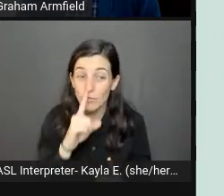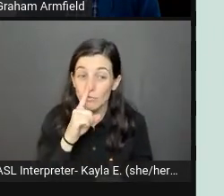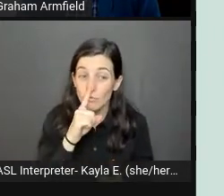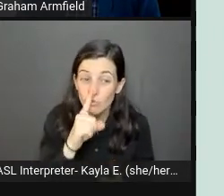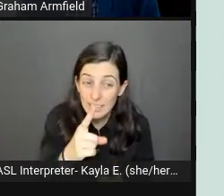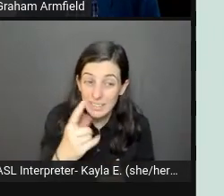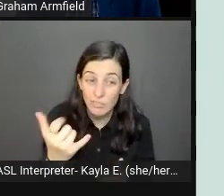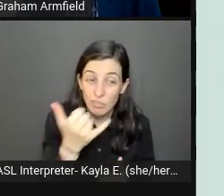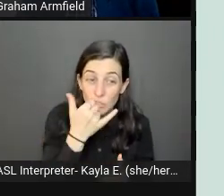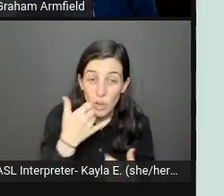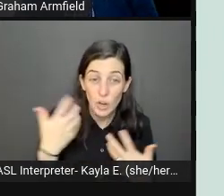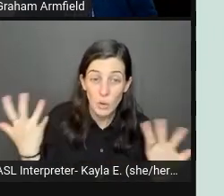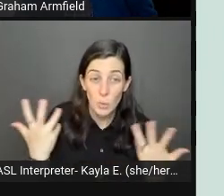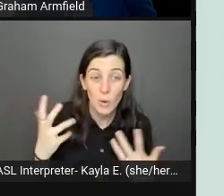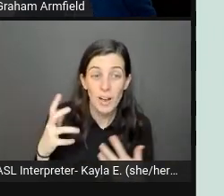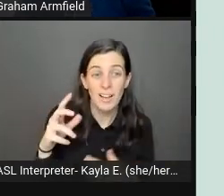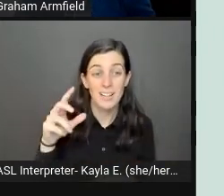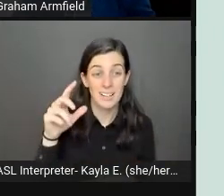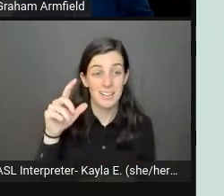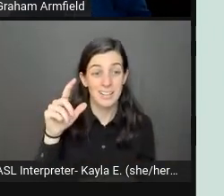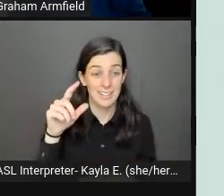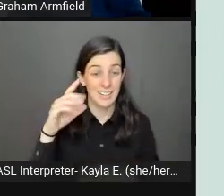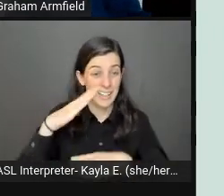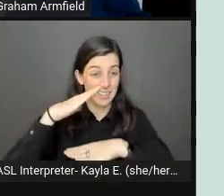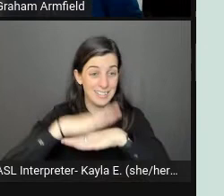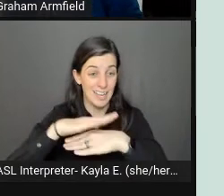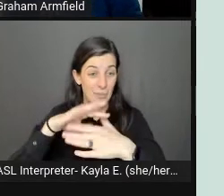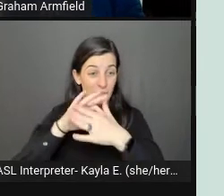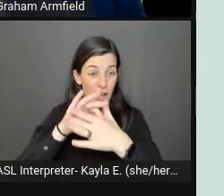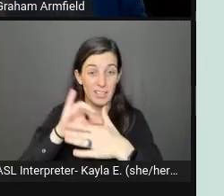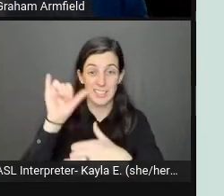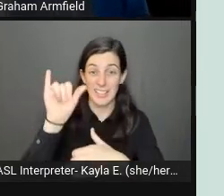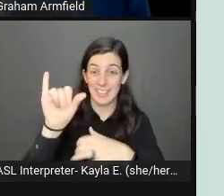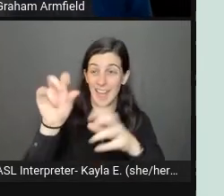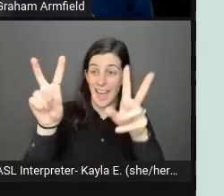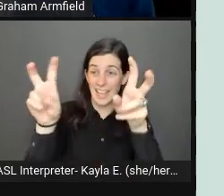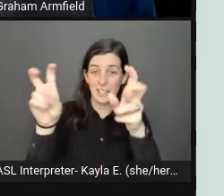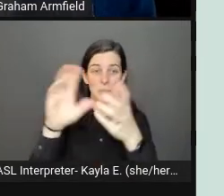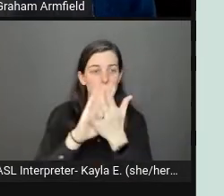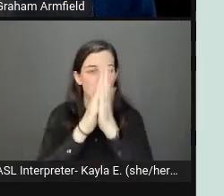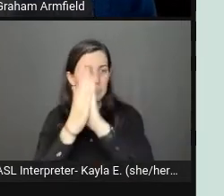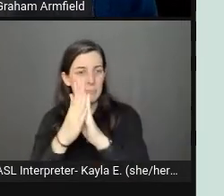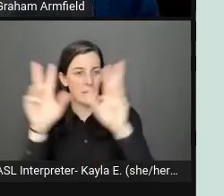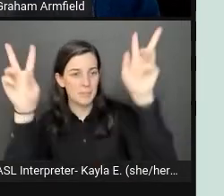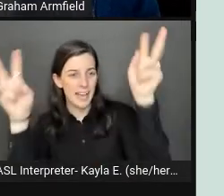that is an obvious candidate to be made heading, but it isn't. It's just bold text.